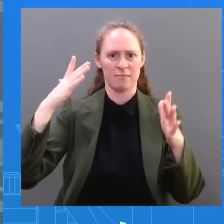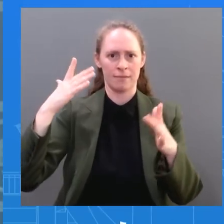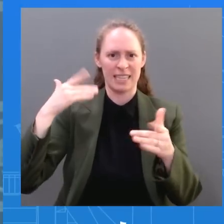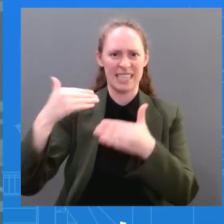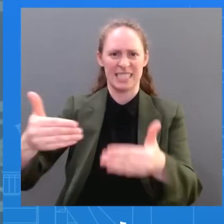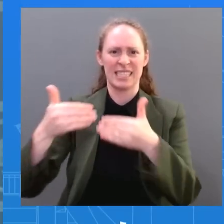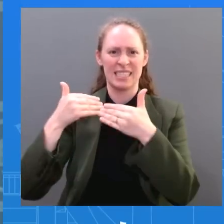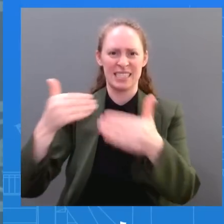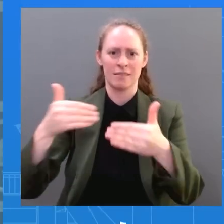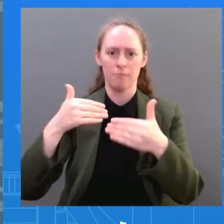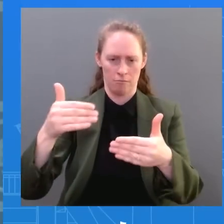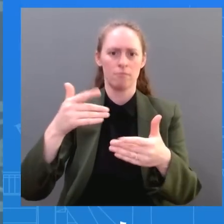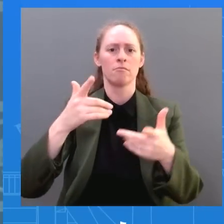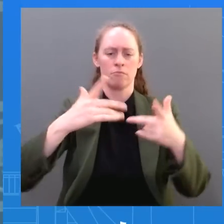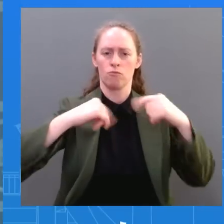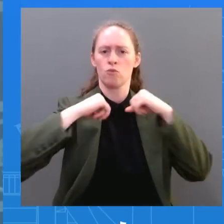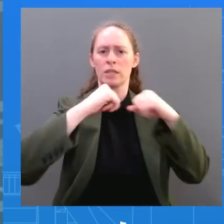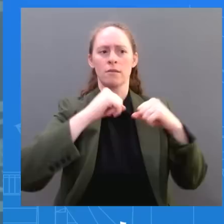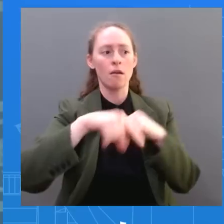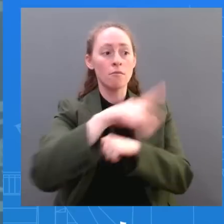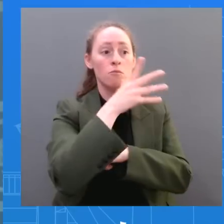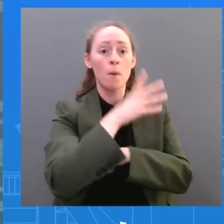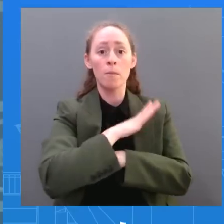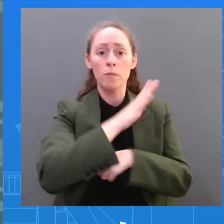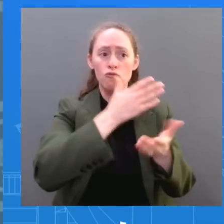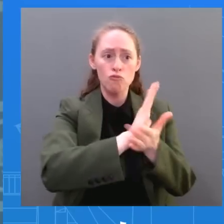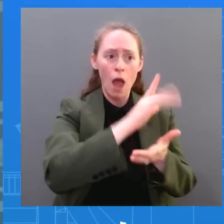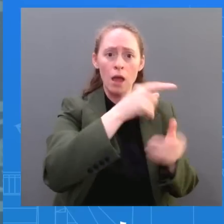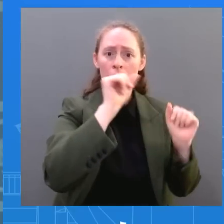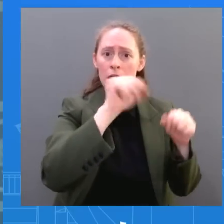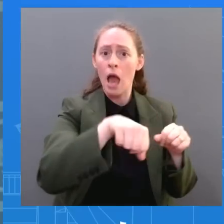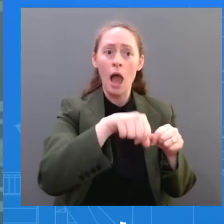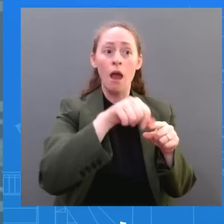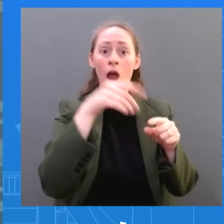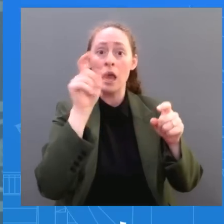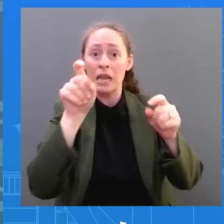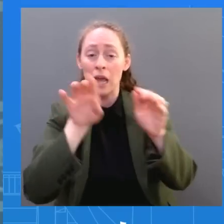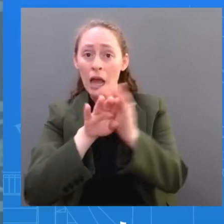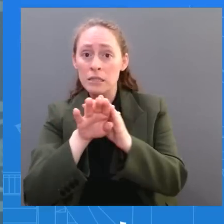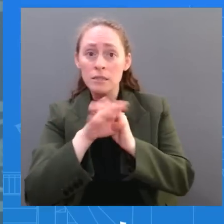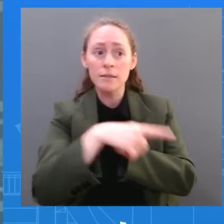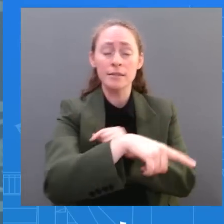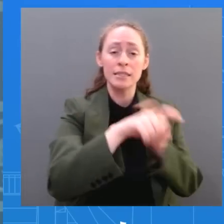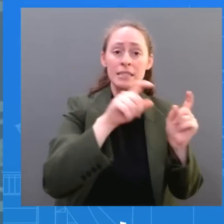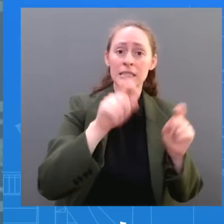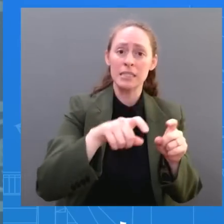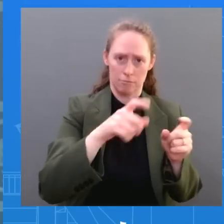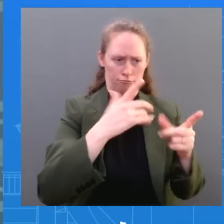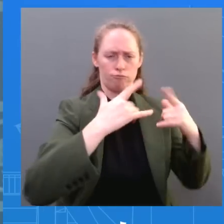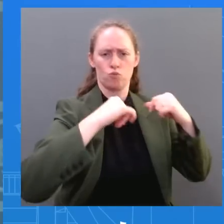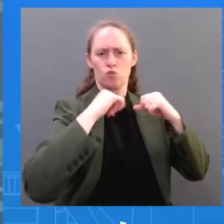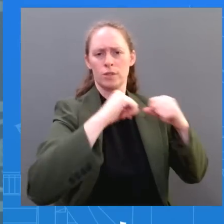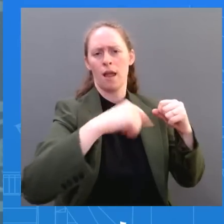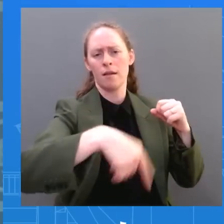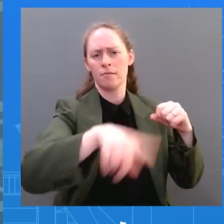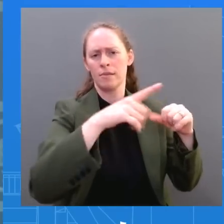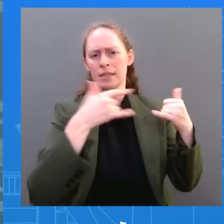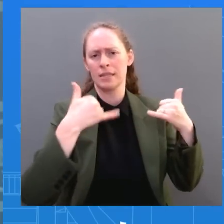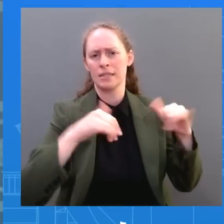and ensure that they can get access -- health -- healthcare access as quickly as possible. As far as executive actions, I don't have anything for you to preview. The Press: So just really quickly,